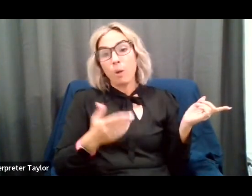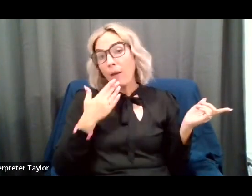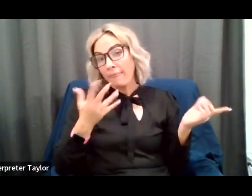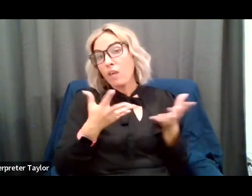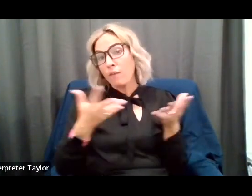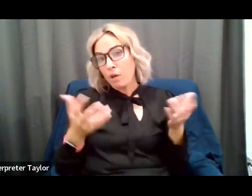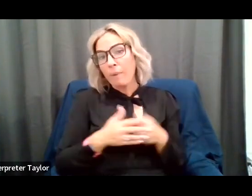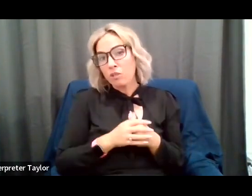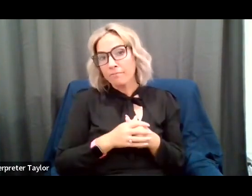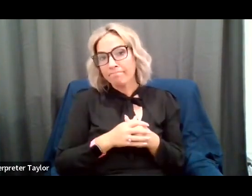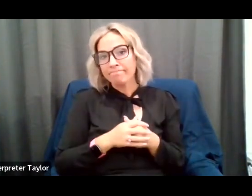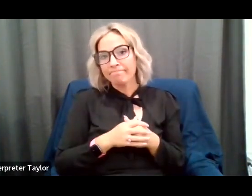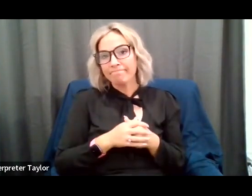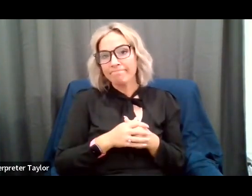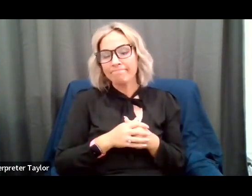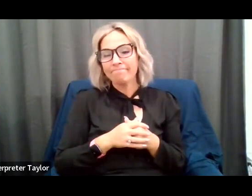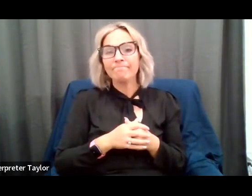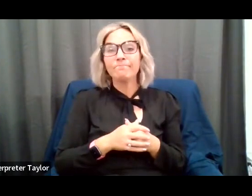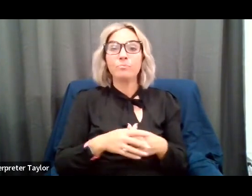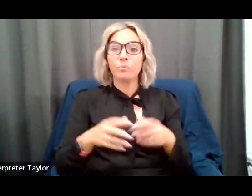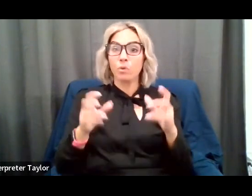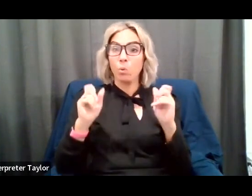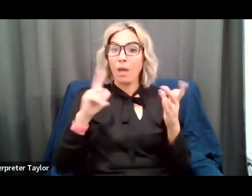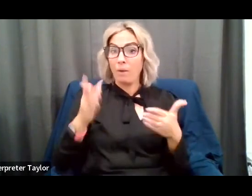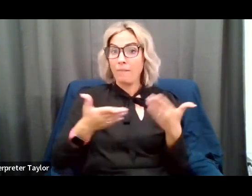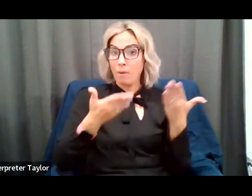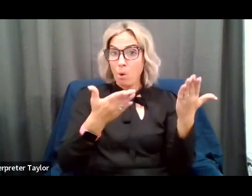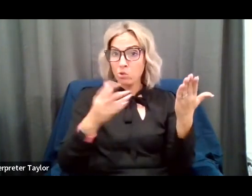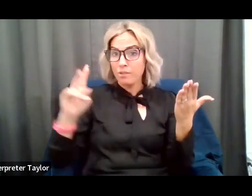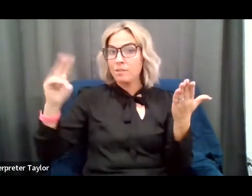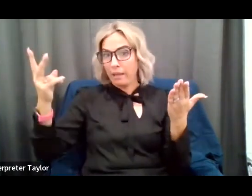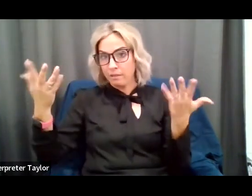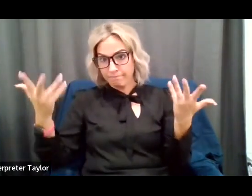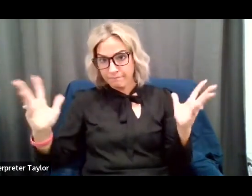Sure. Okay. We have a motion and a second.